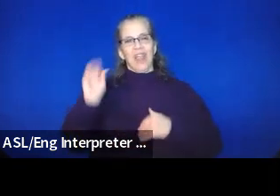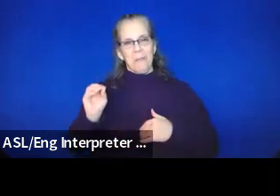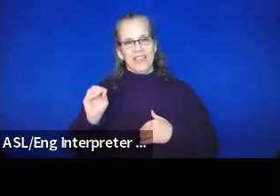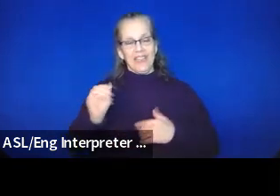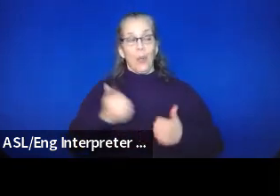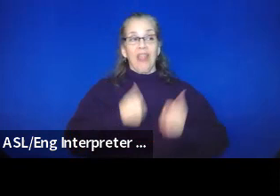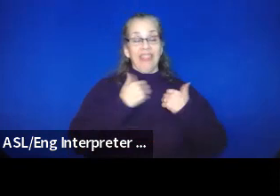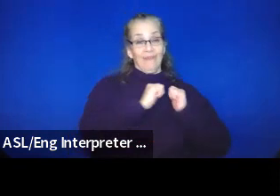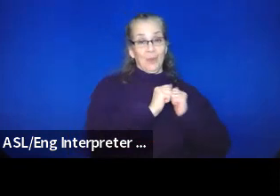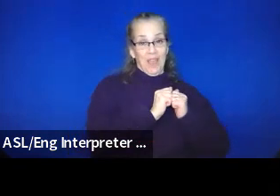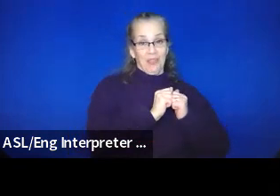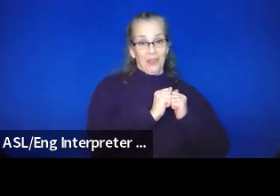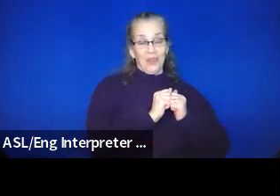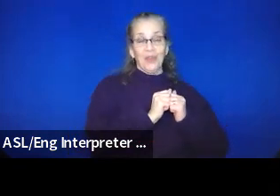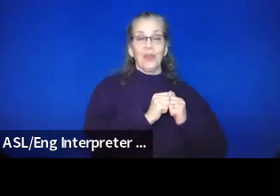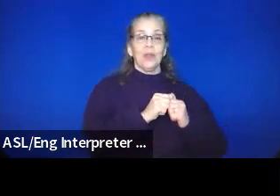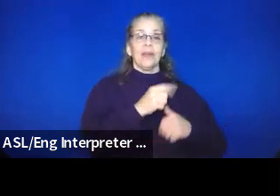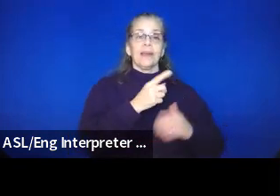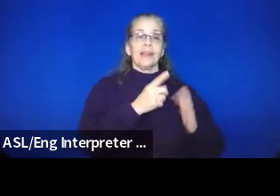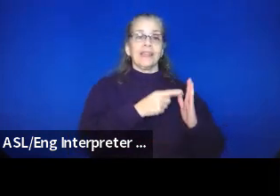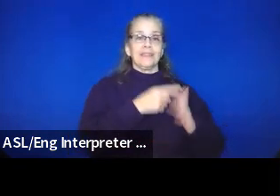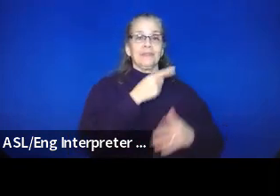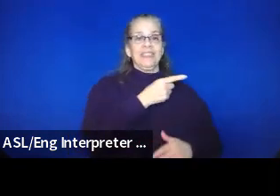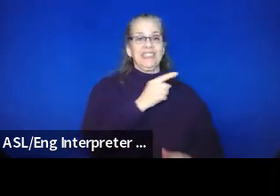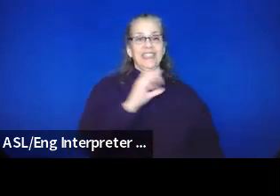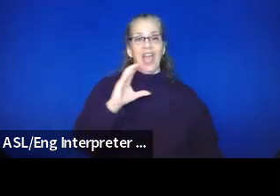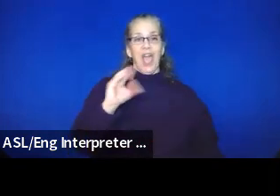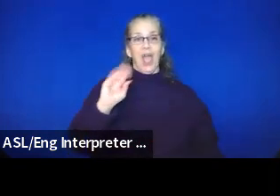Cochlear is a better brand, but I have to take but I have to argue with that .